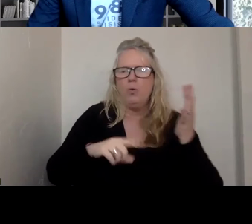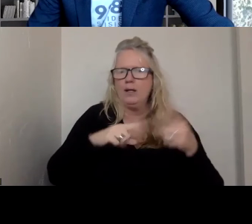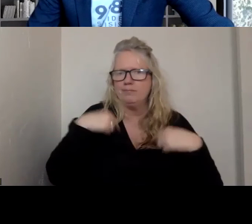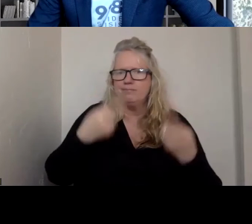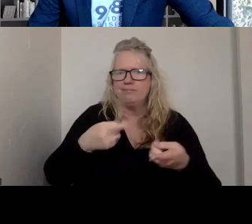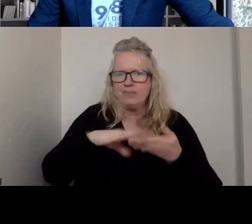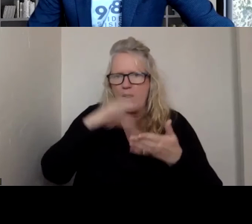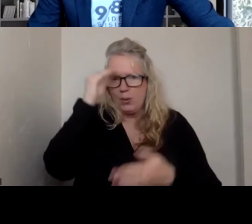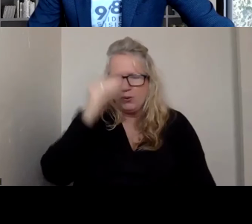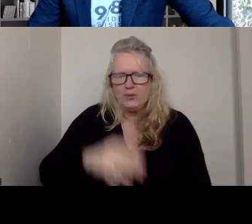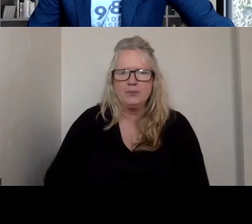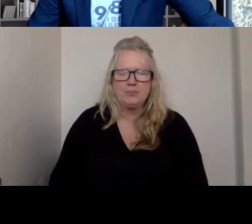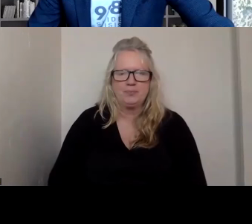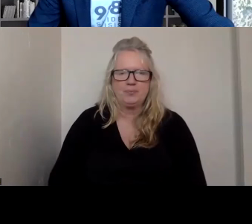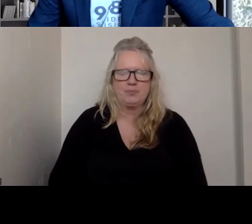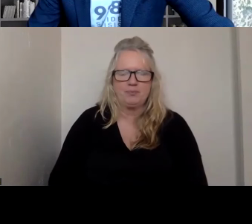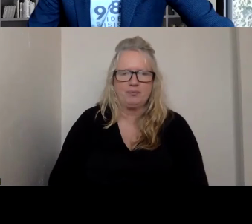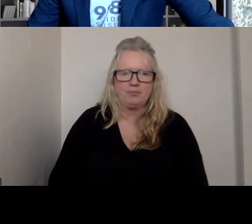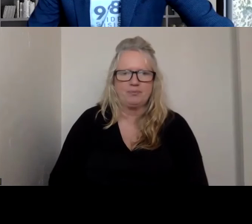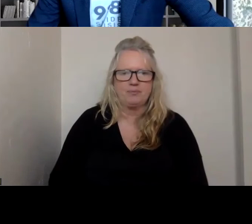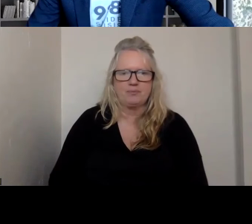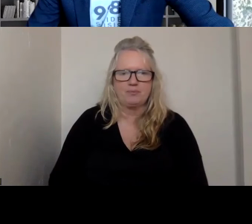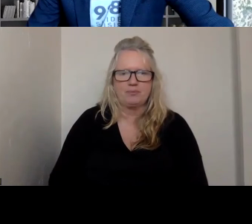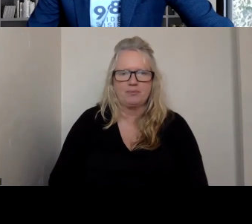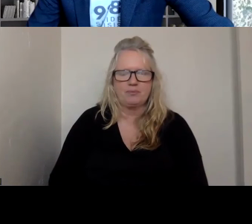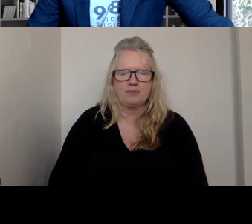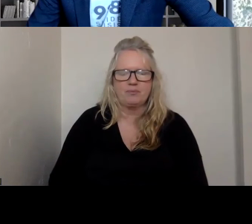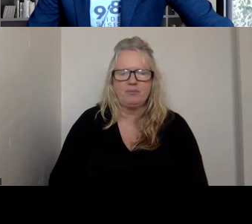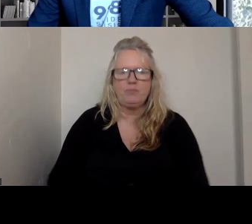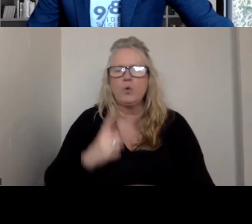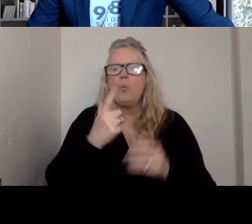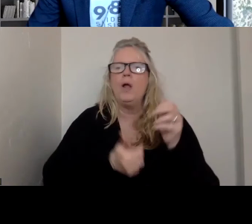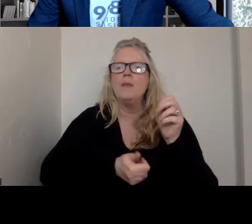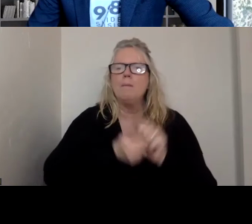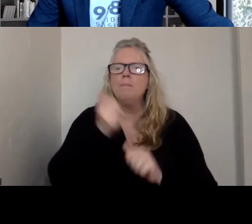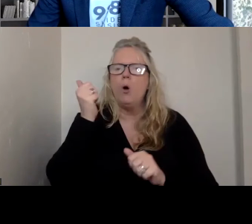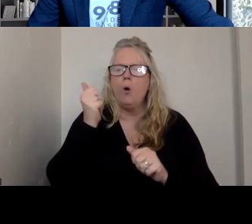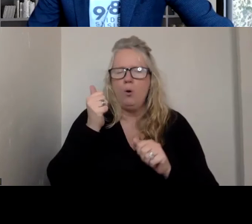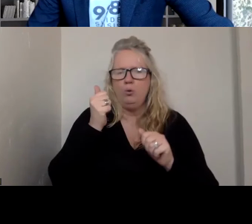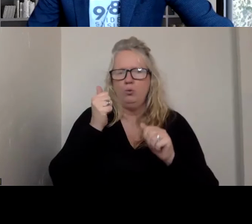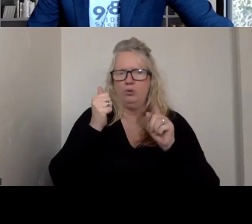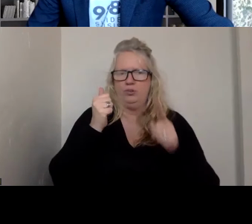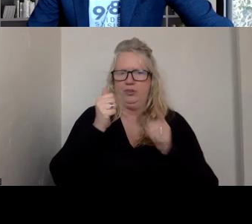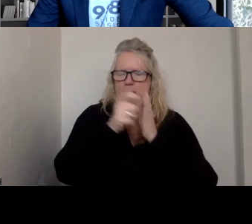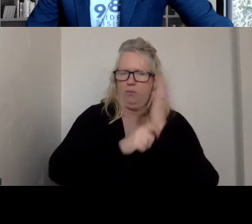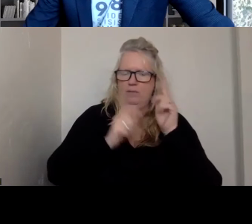ONE OF THE MOST CONSTANT THREADS OF THIS ARTICLE IS THE CHALLENGE